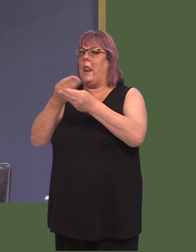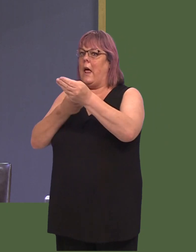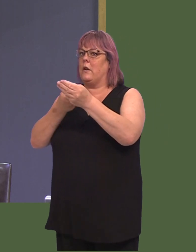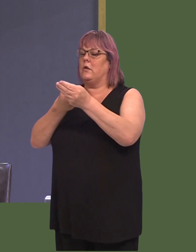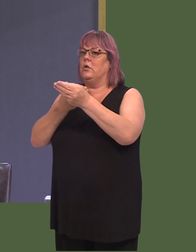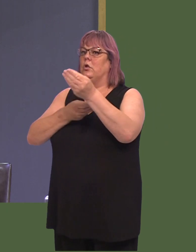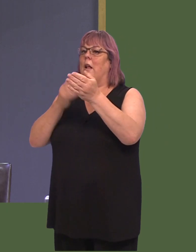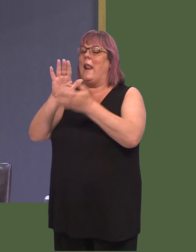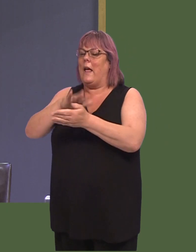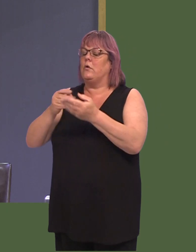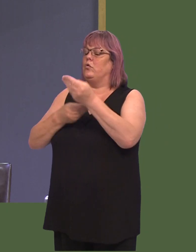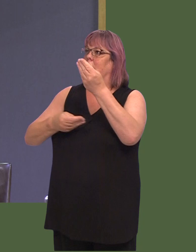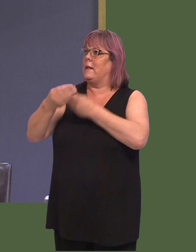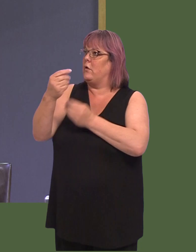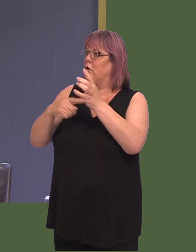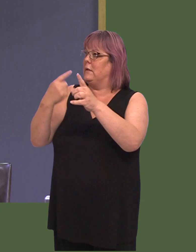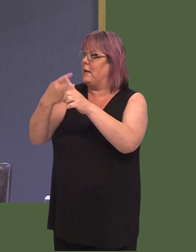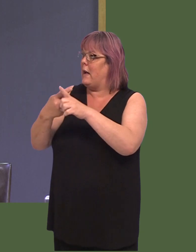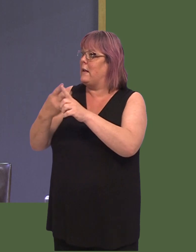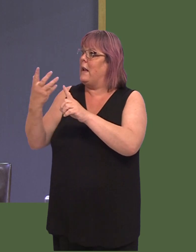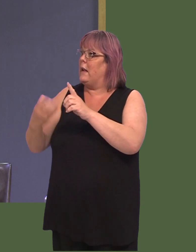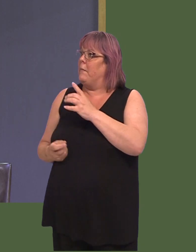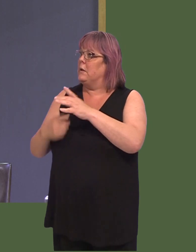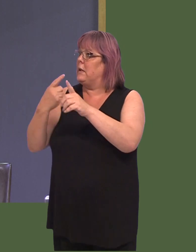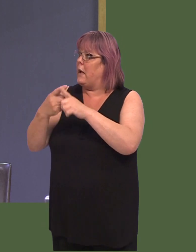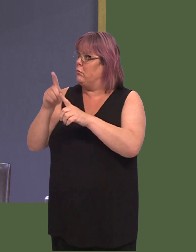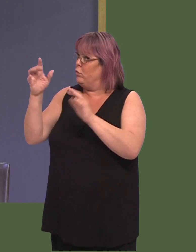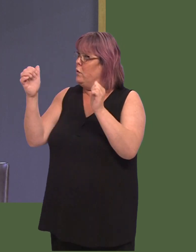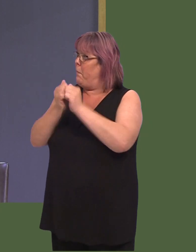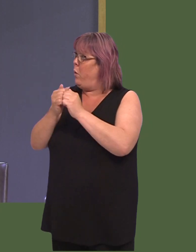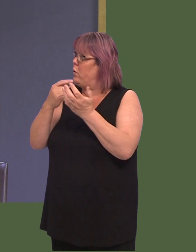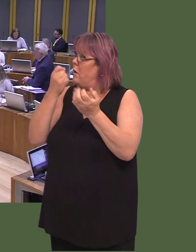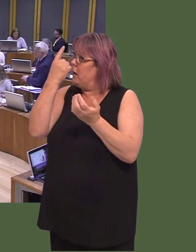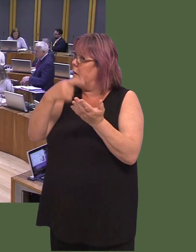land transaction tax or income tax rate. Is that approach supported by the First Minister?